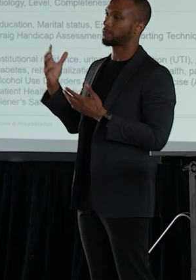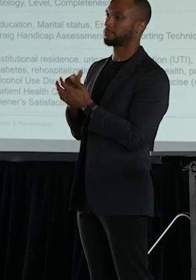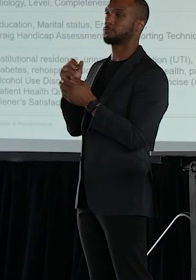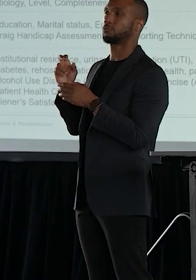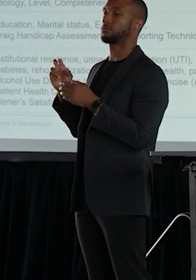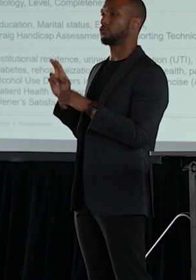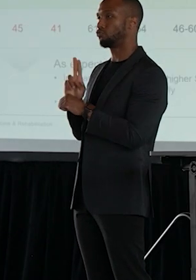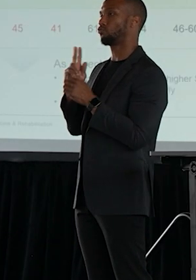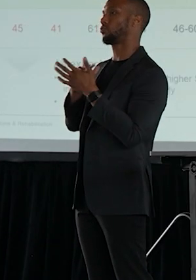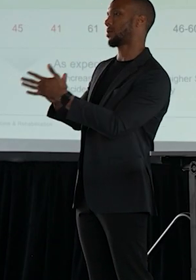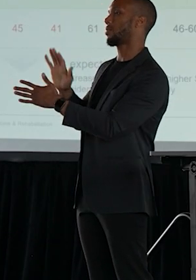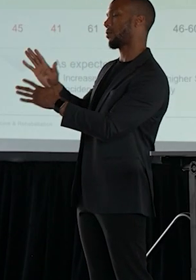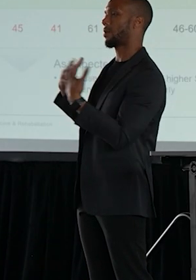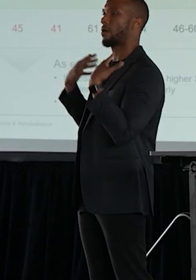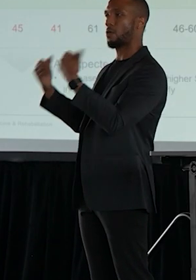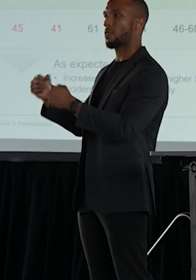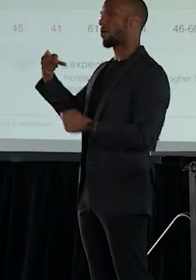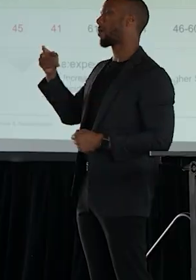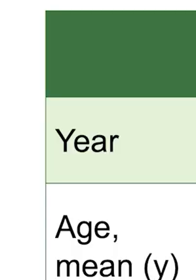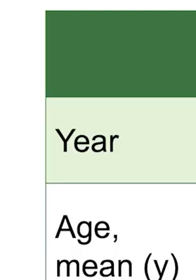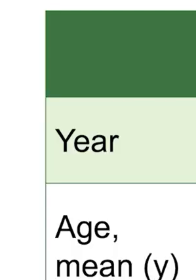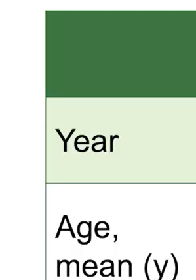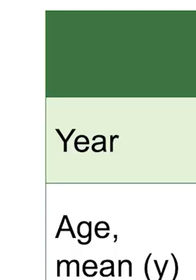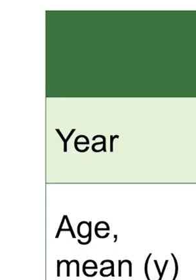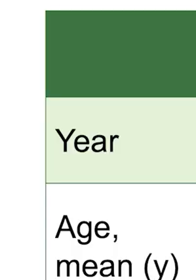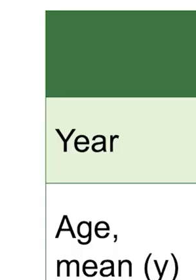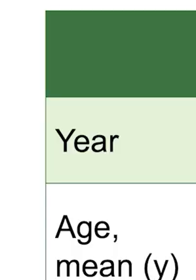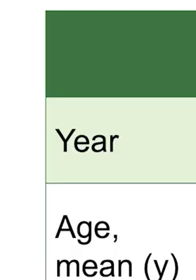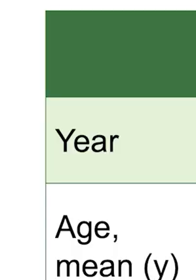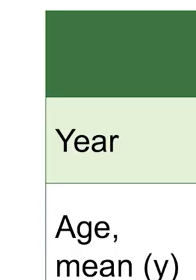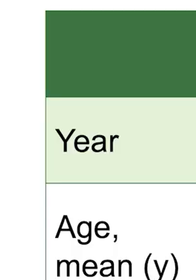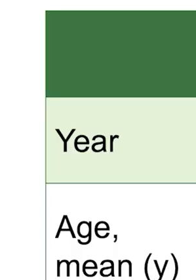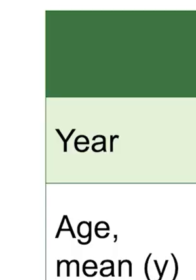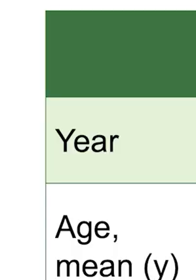their health profile. So I'll quickly go through five. You